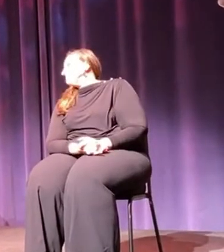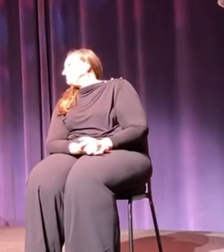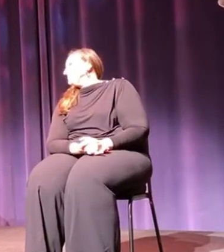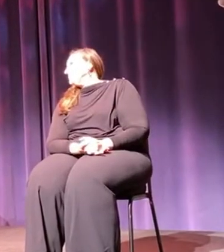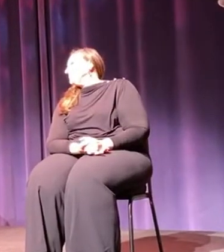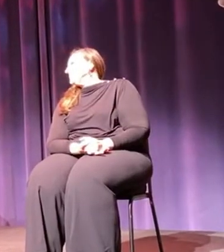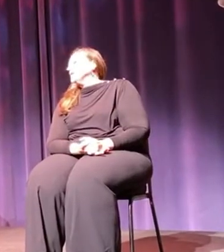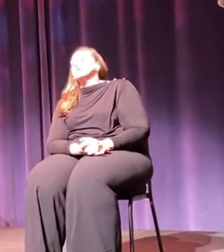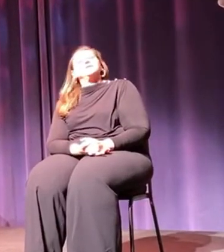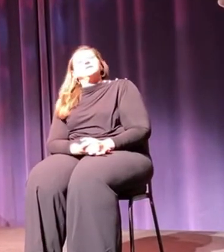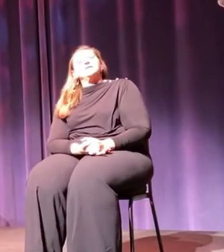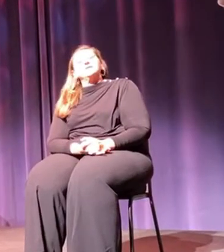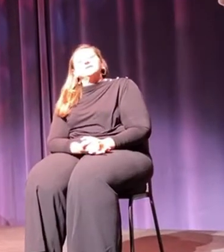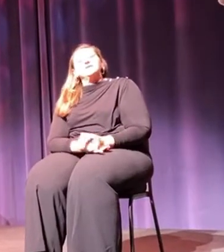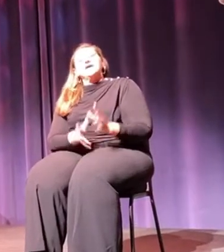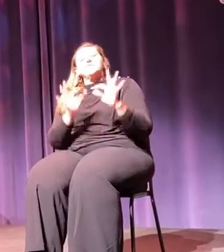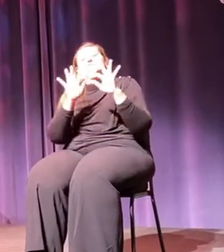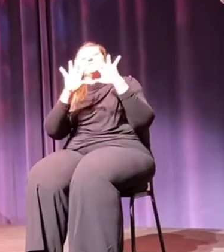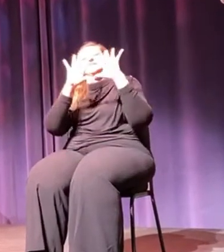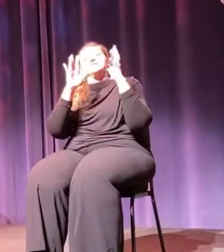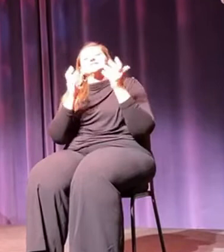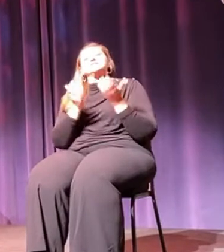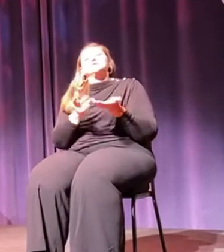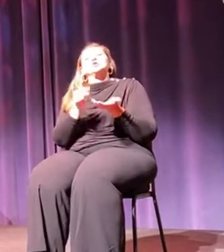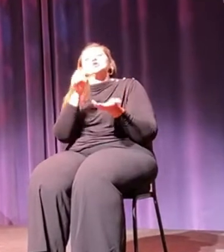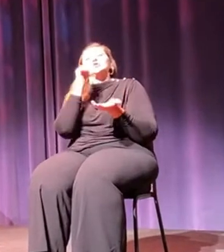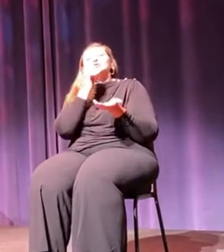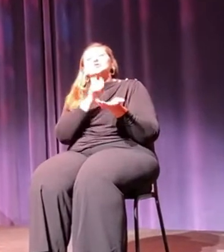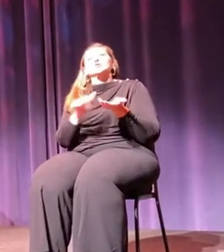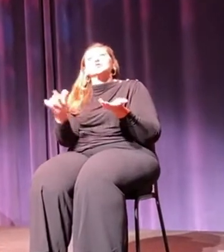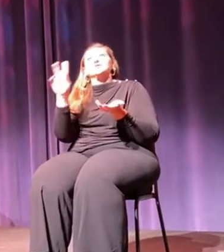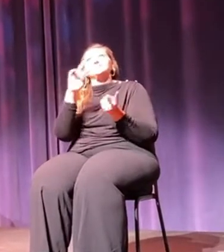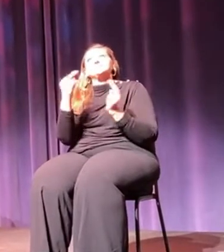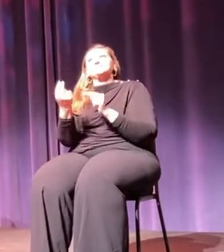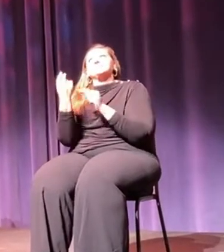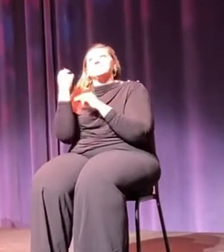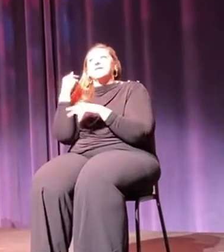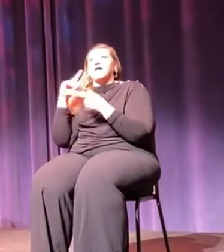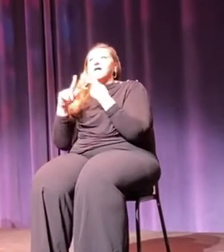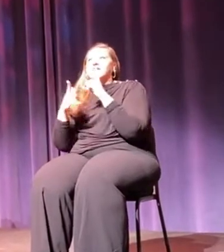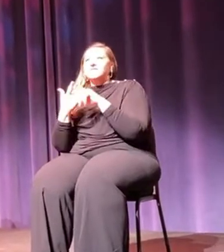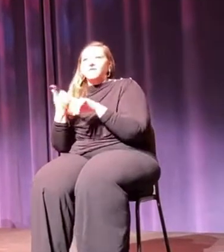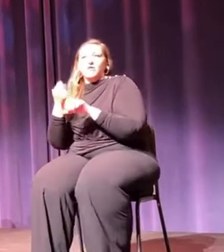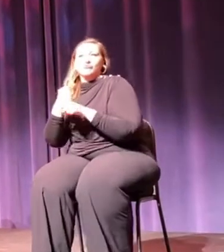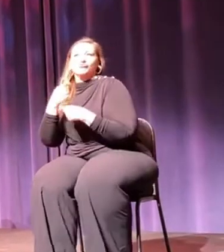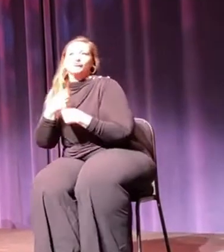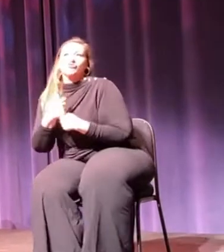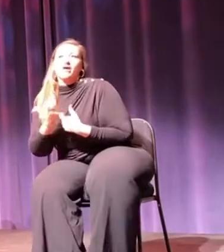A perfectly spherical girl approaches a long remembered friend and creates a force of love